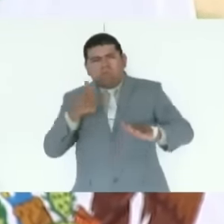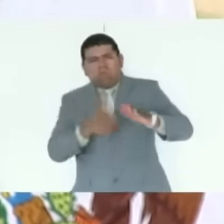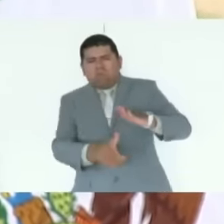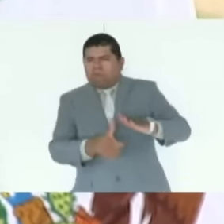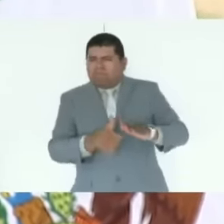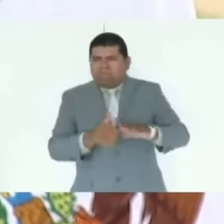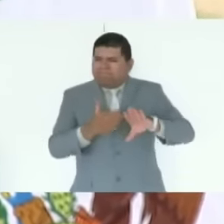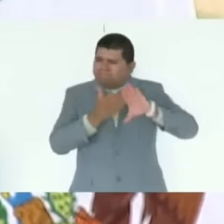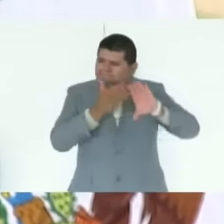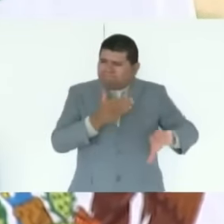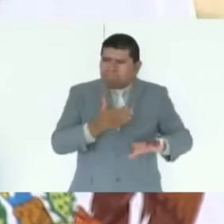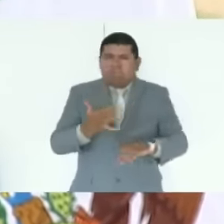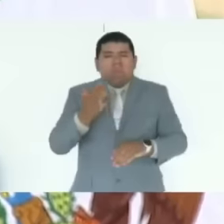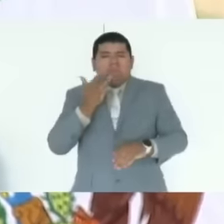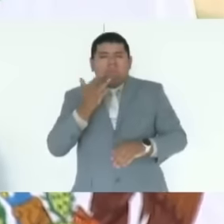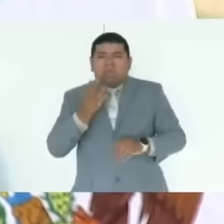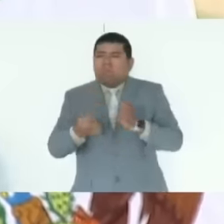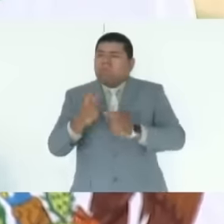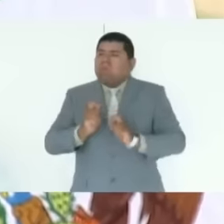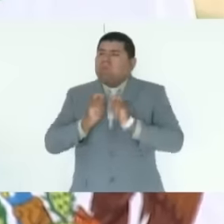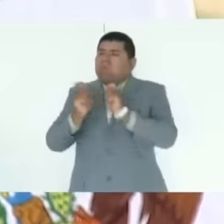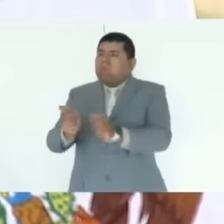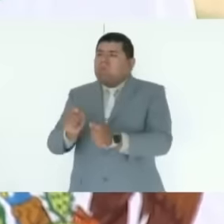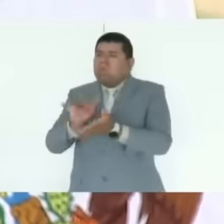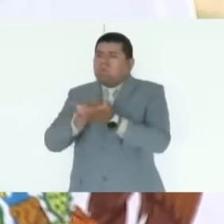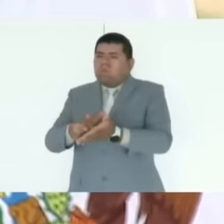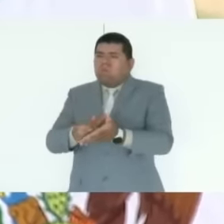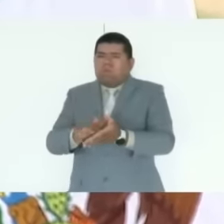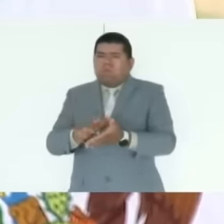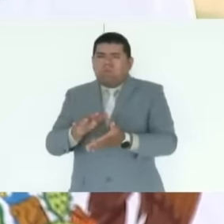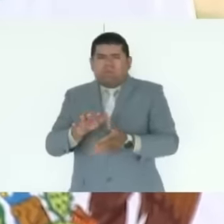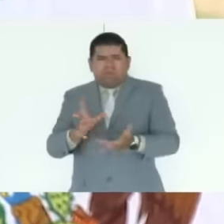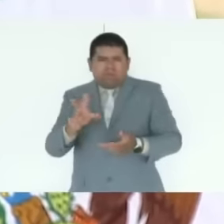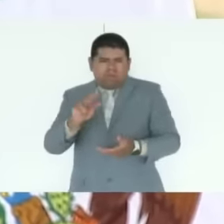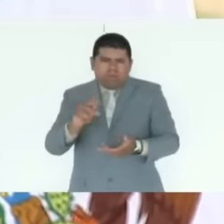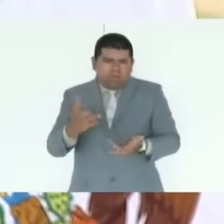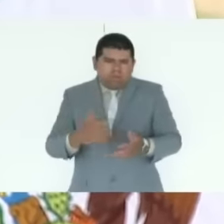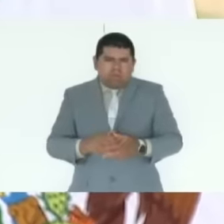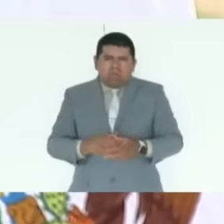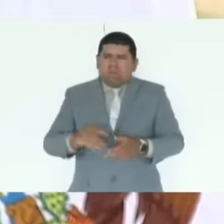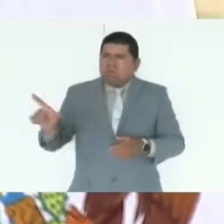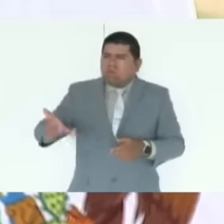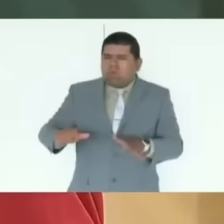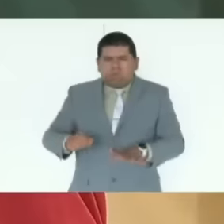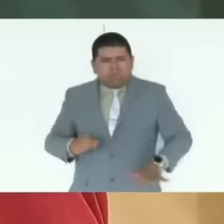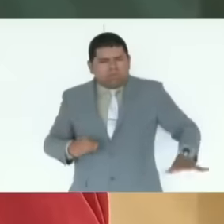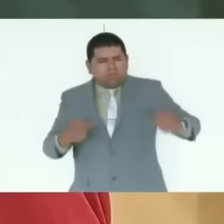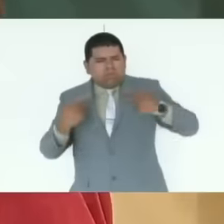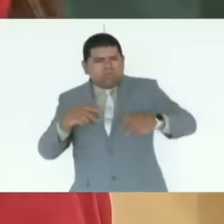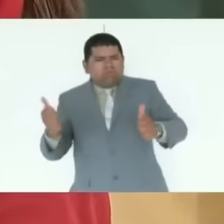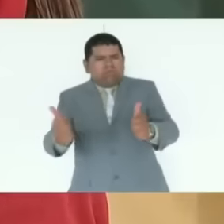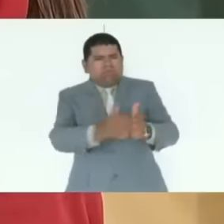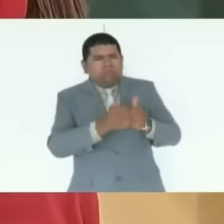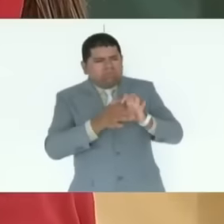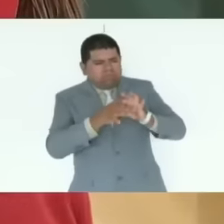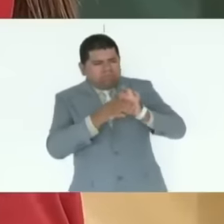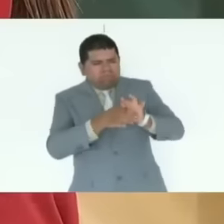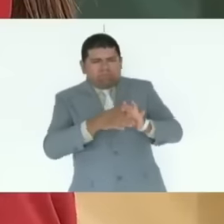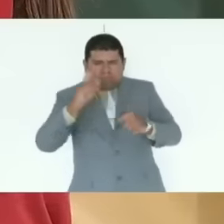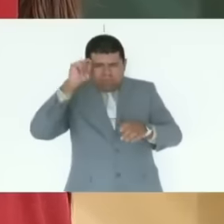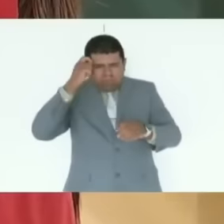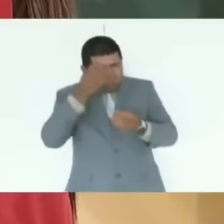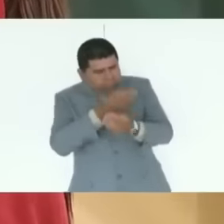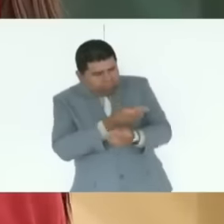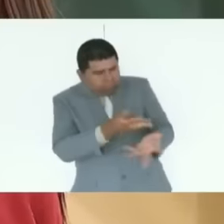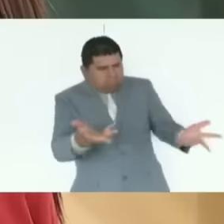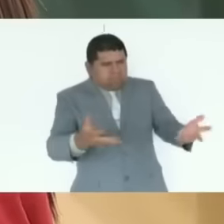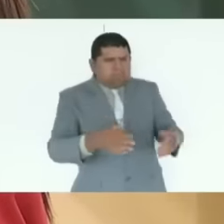the privileges and we will continue governing with the people for the people and for the people